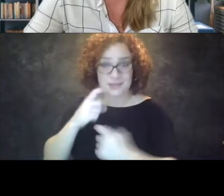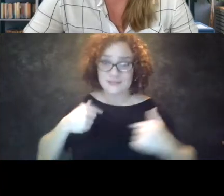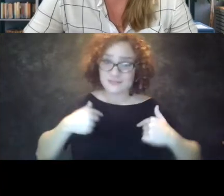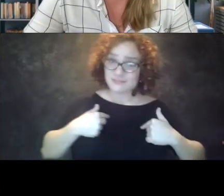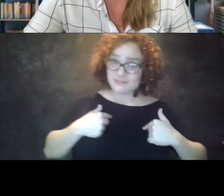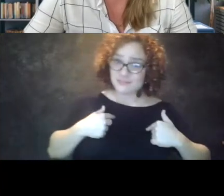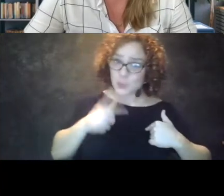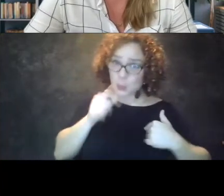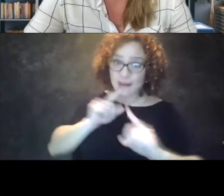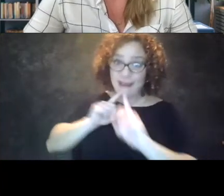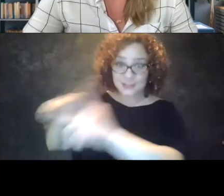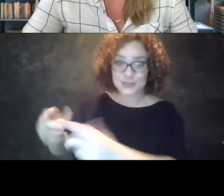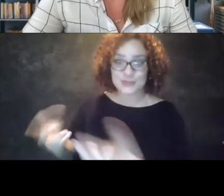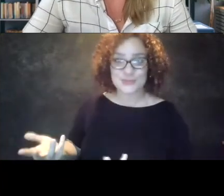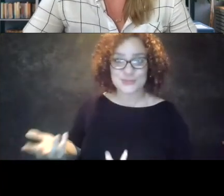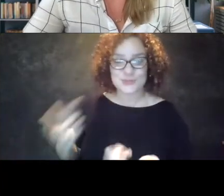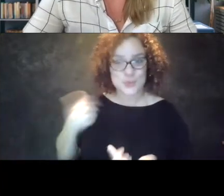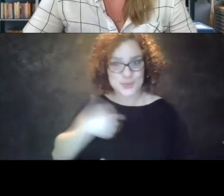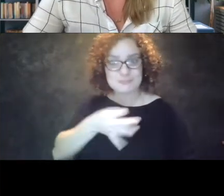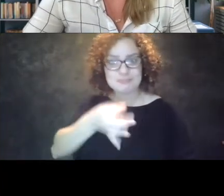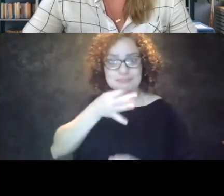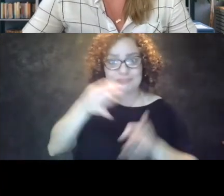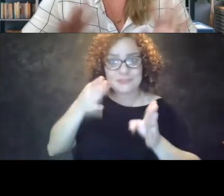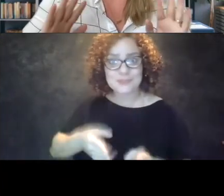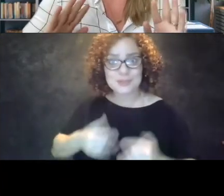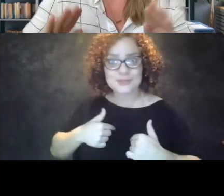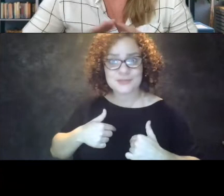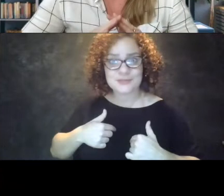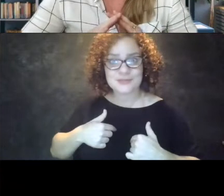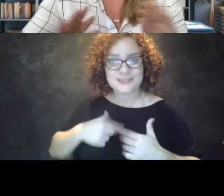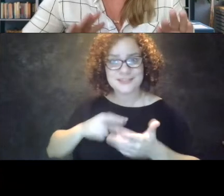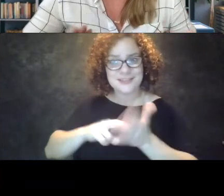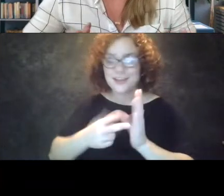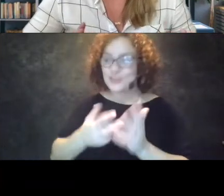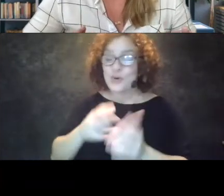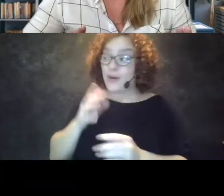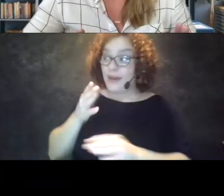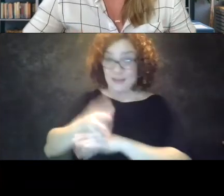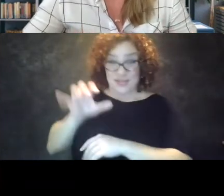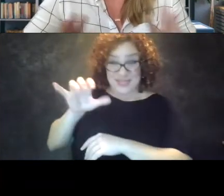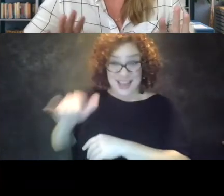them as best as we can. And that is just so I'm after that student and I probably didn't